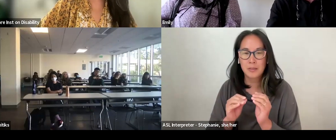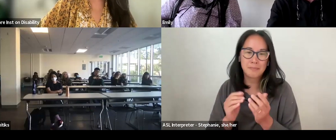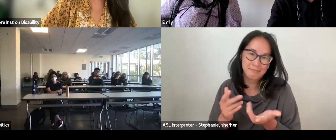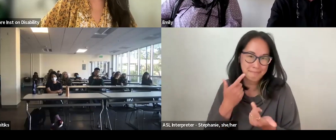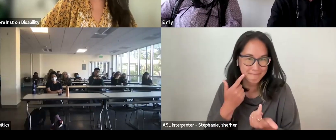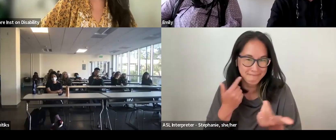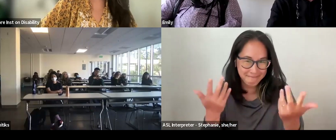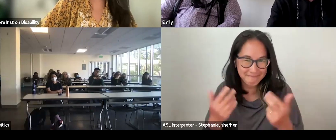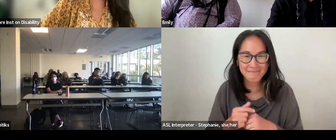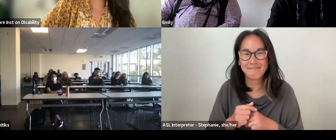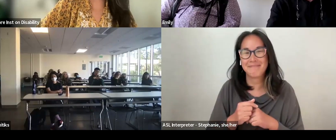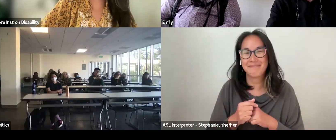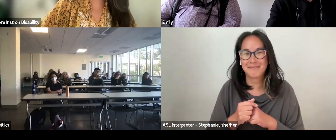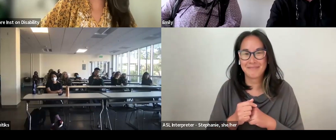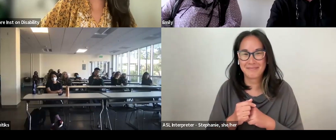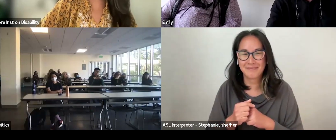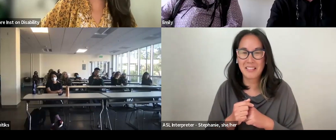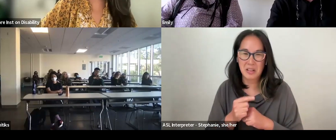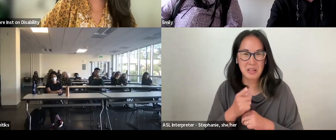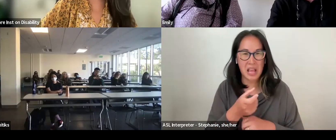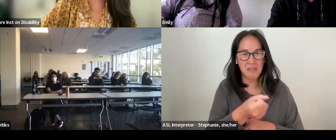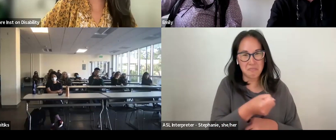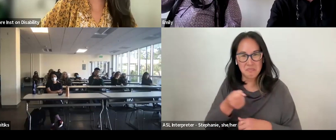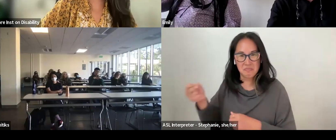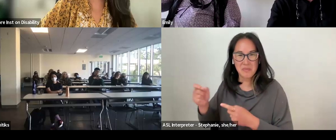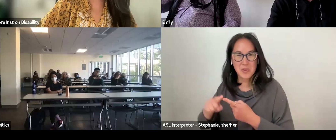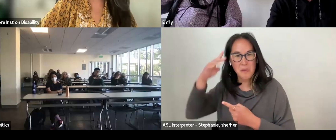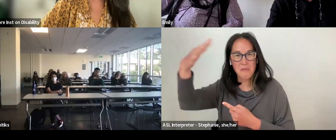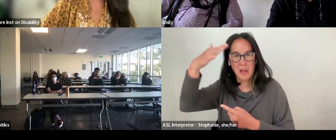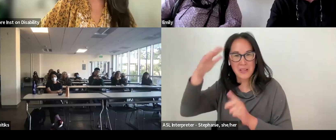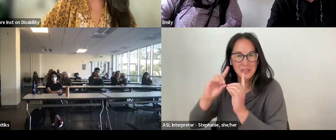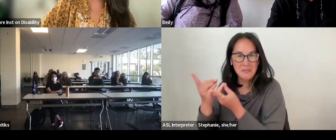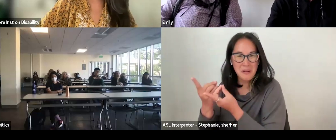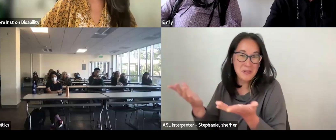I have been moved to the philosophy department.